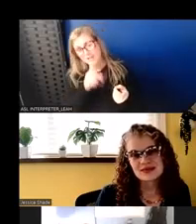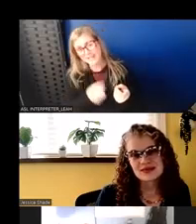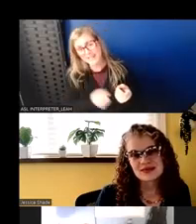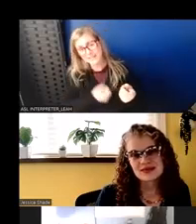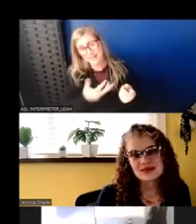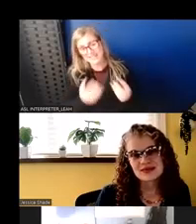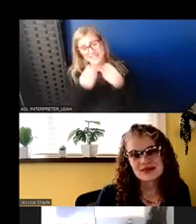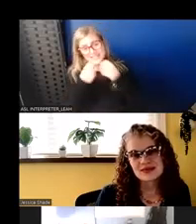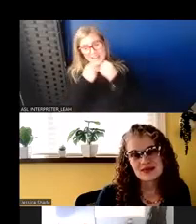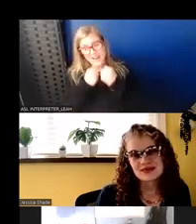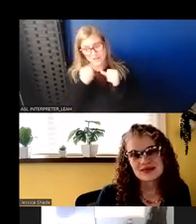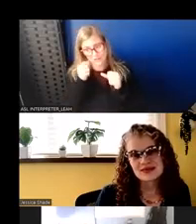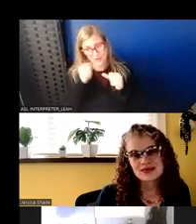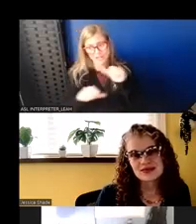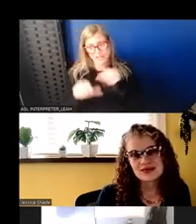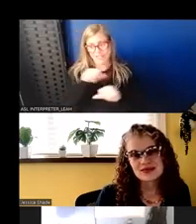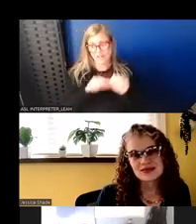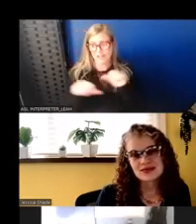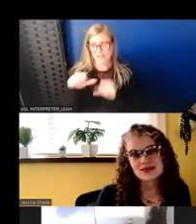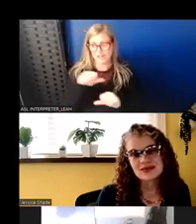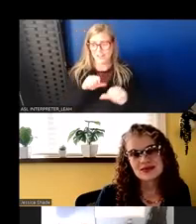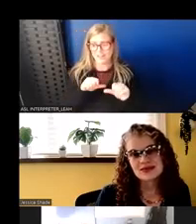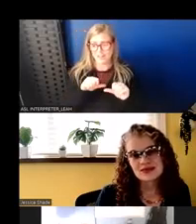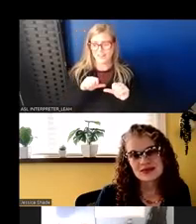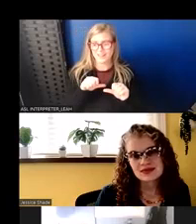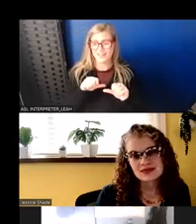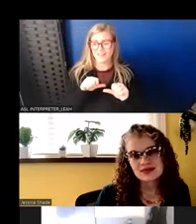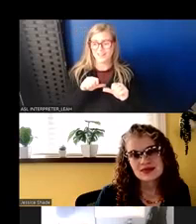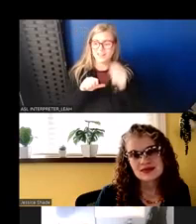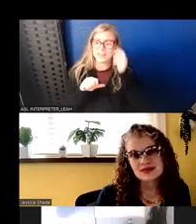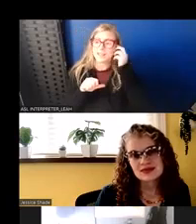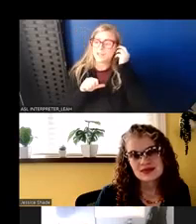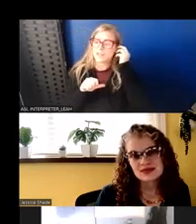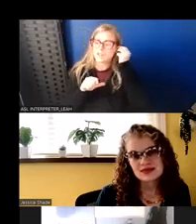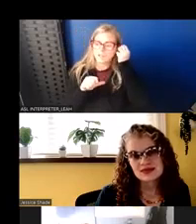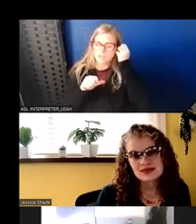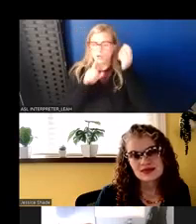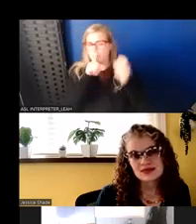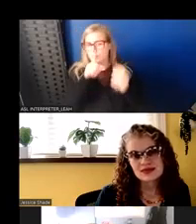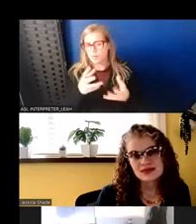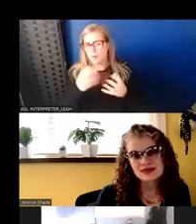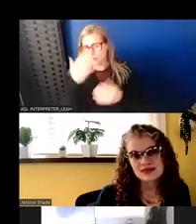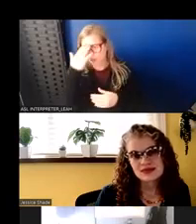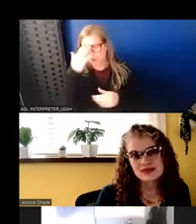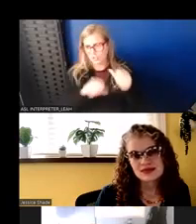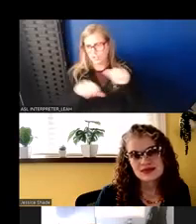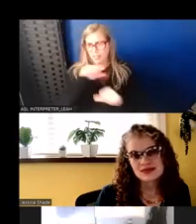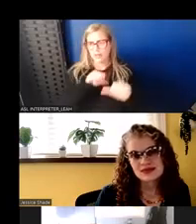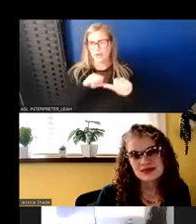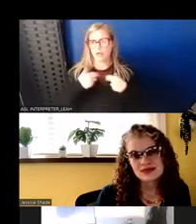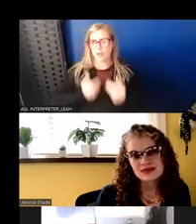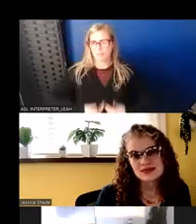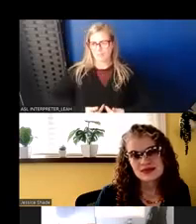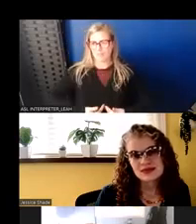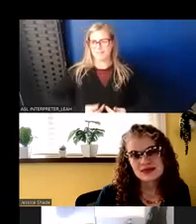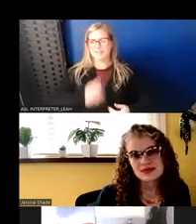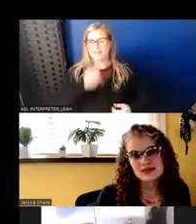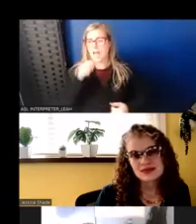really wanting to know each other on a human level, not just on a scientist level, that good teams are teams of people that